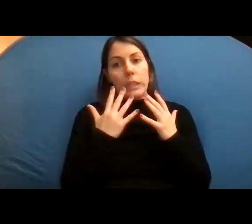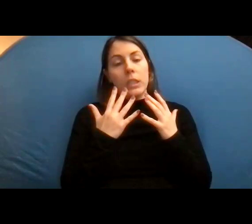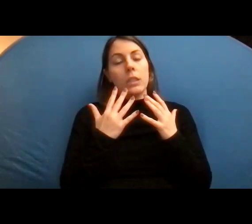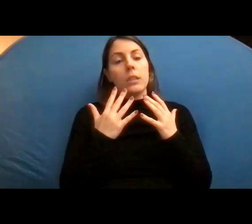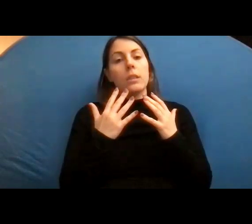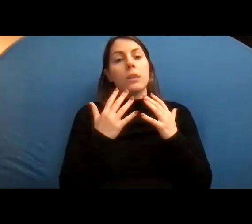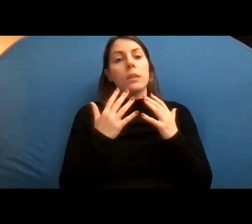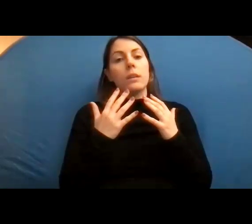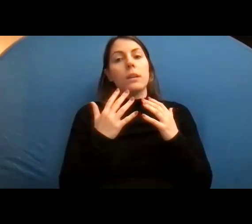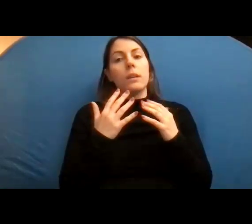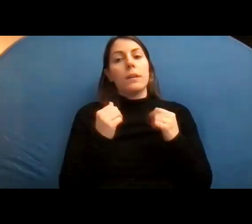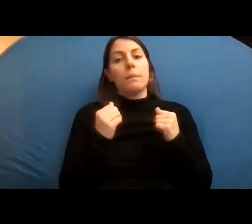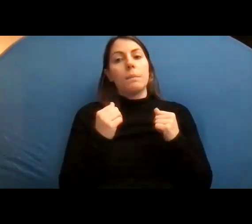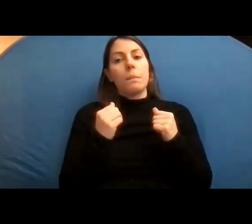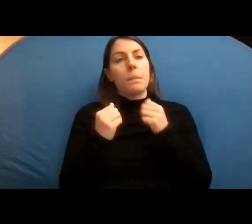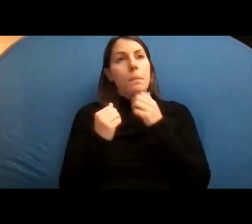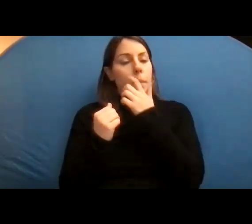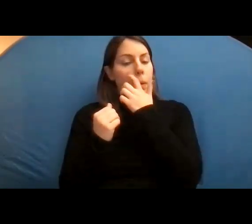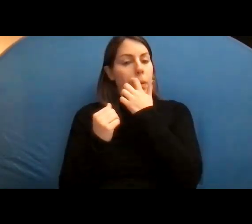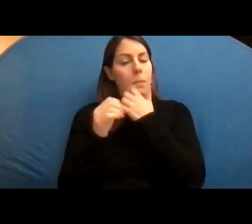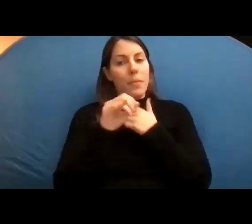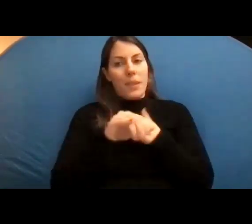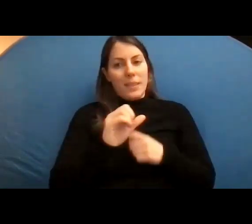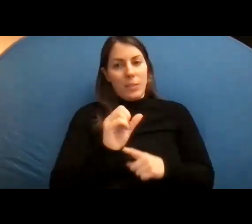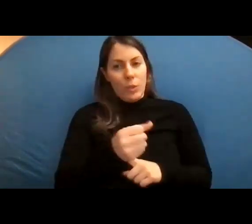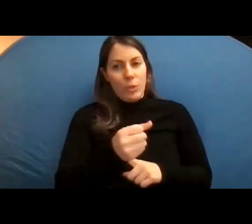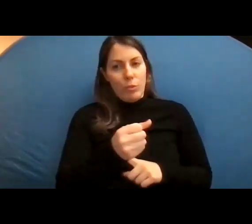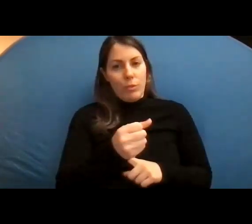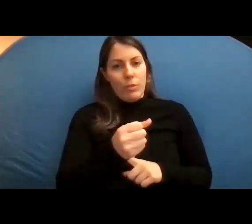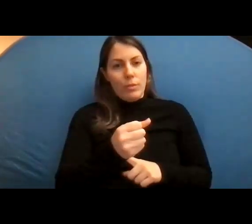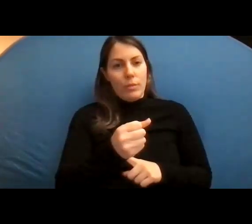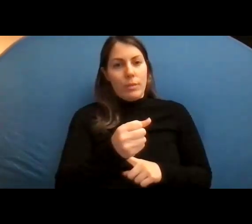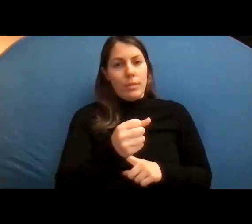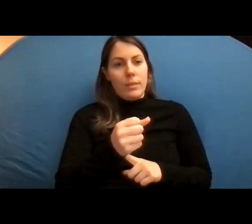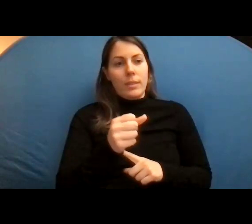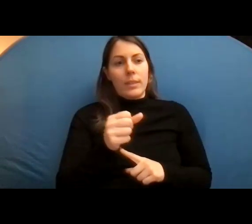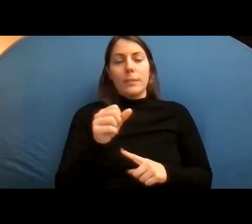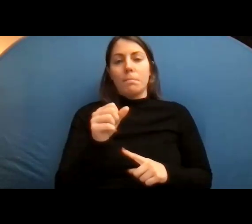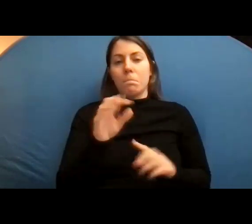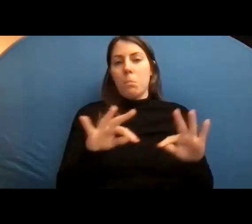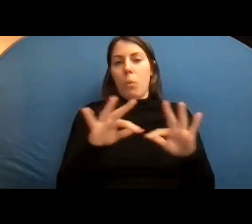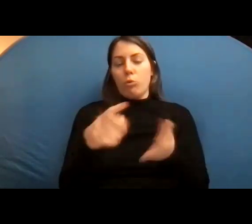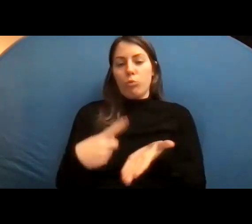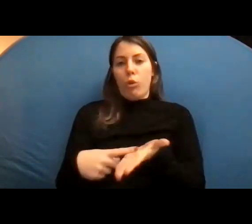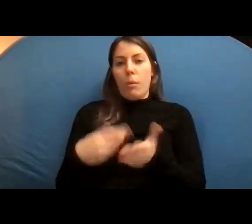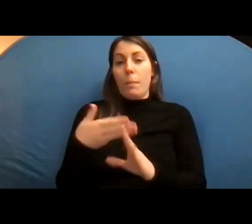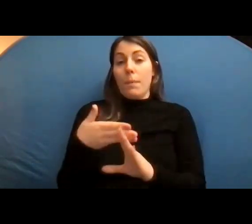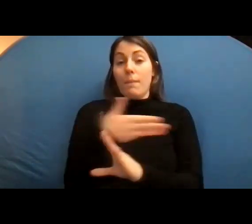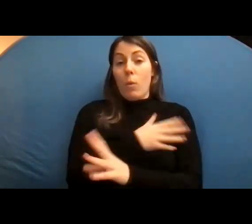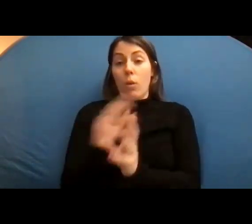I think, fairly often. Kind of unfortunately. And so that might be something that is a